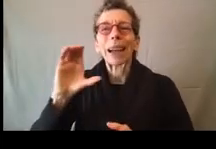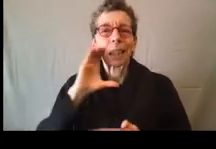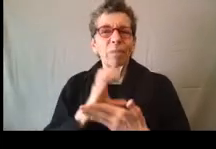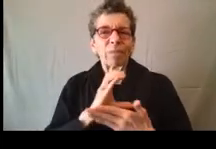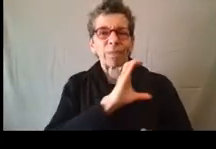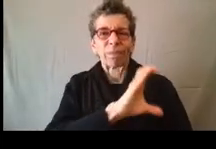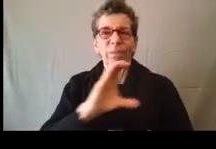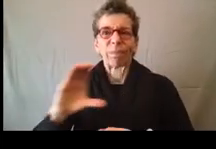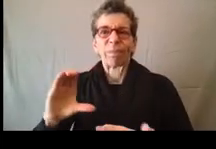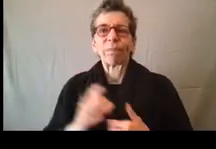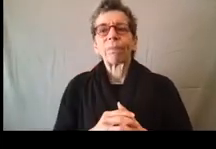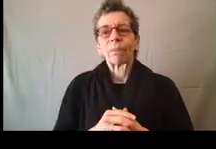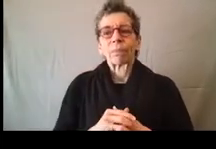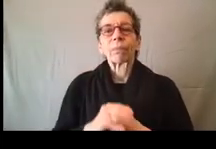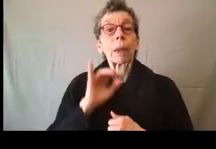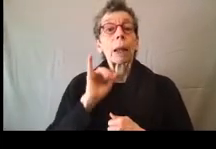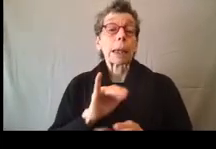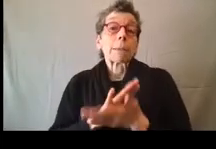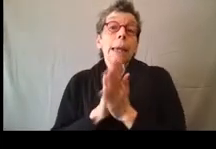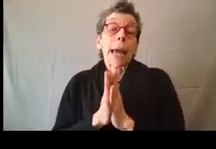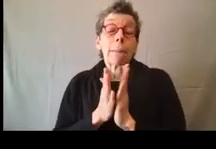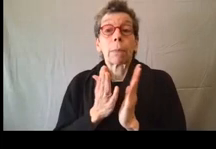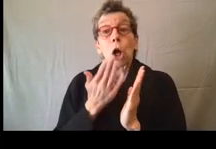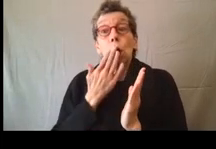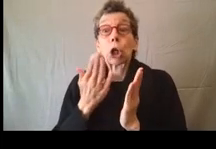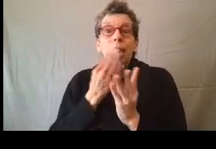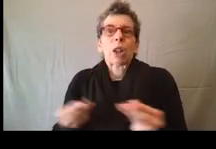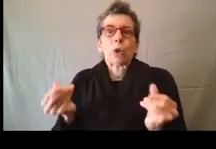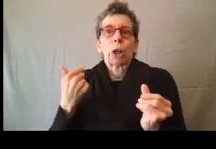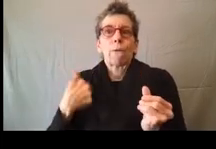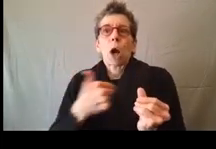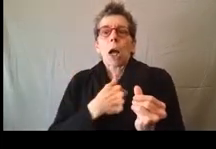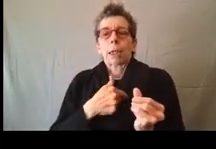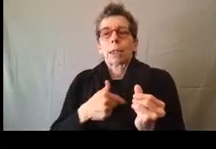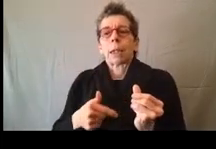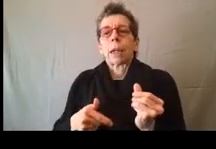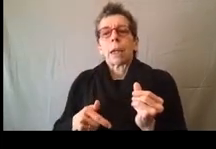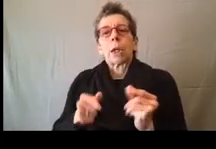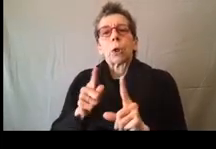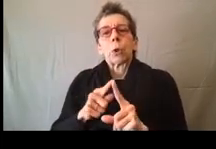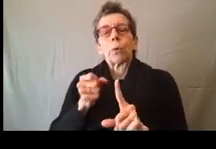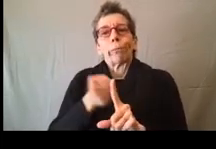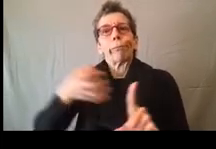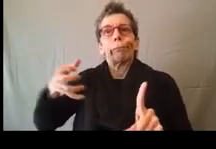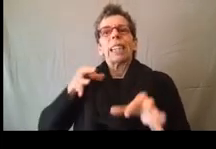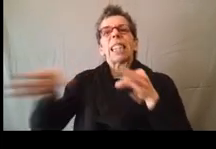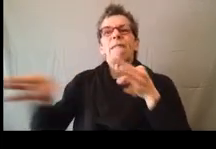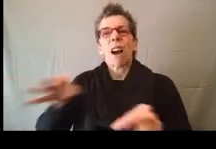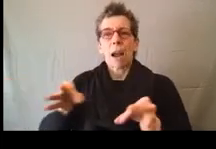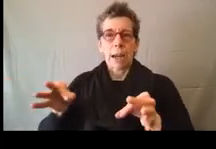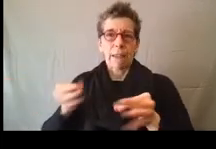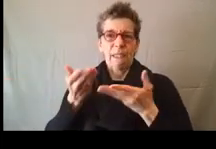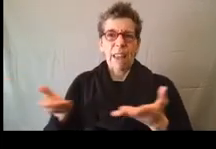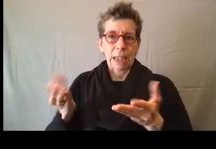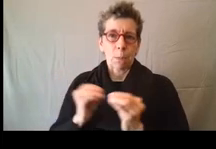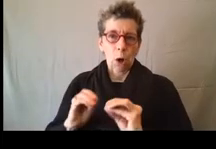innovative solutions for us to solve those definitional problems. And here you see this